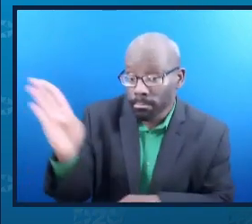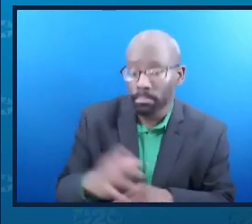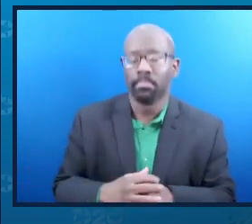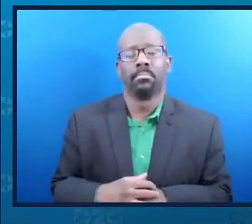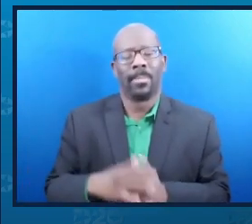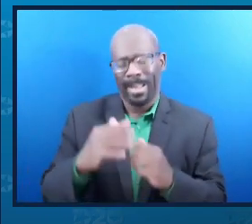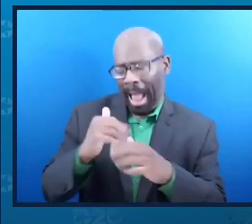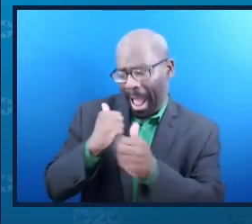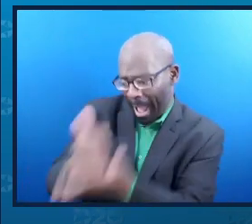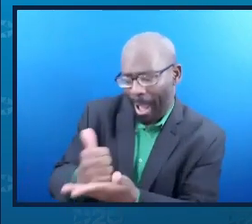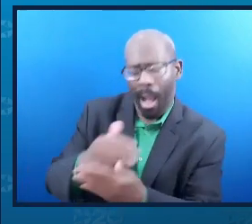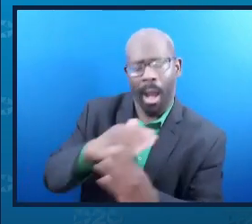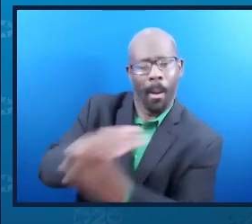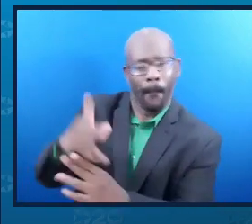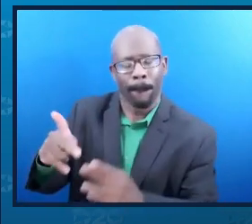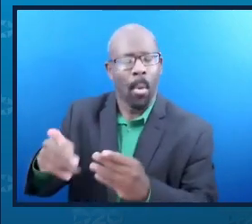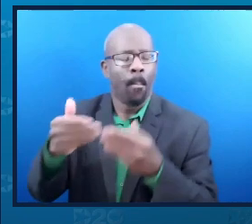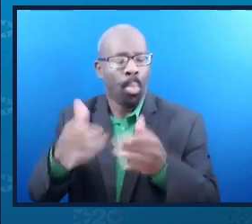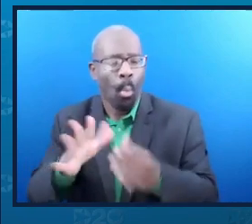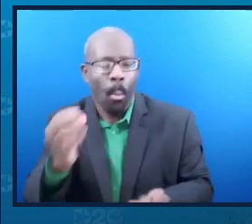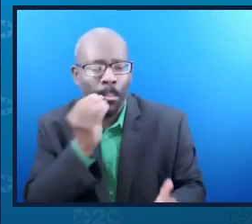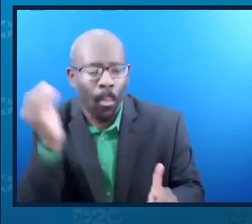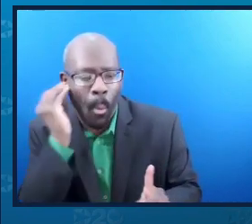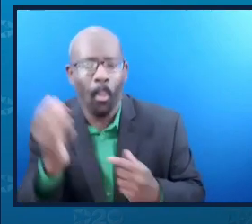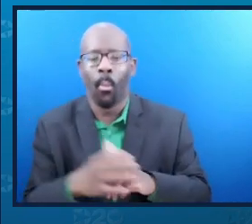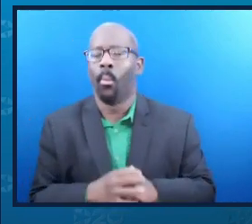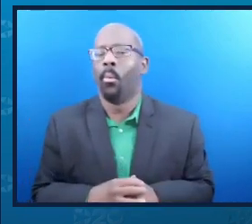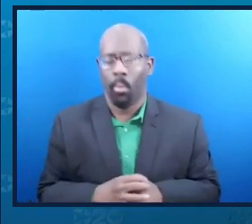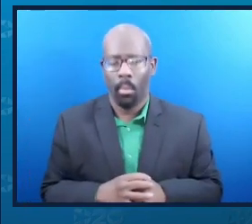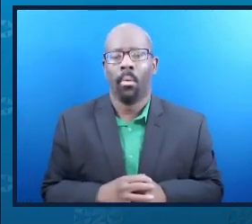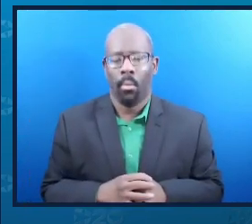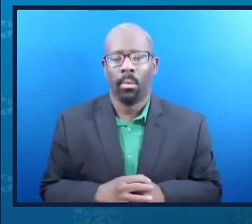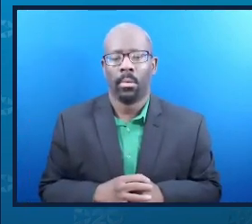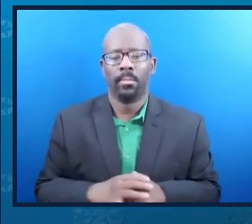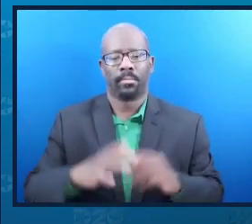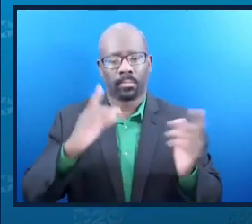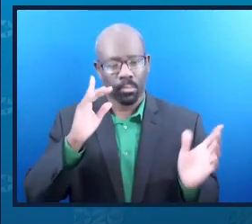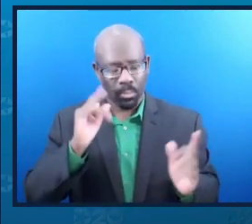VOTE FOR HEALTH CARE FOR ALL, AND VOTE TO STOP TRUMP FROM TAKING IT AWAY FROM 20 MILLION AMERICANS. VOTE FOR ECONOMIC AID THAT LIFTS SMALL BUSINESSES, THE MIDDLE CLASS, AND HARDWORKING PEOPLE.